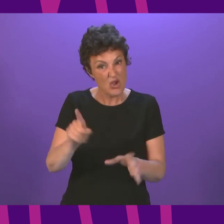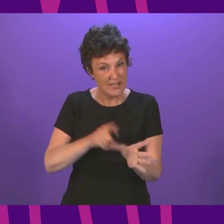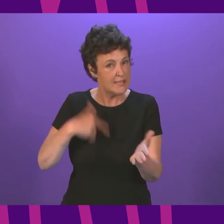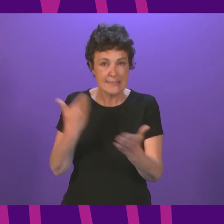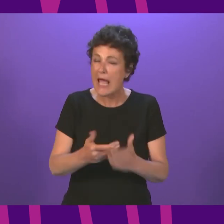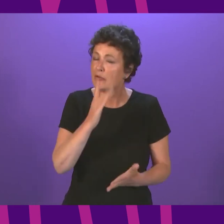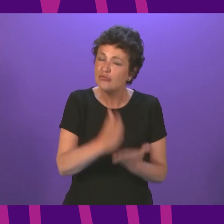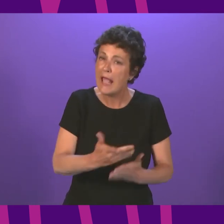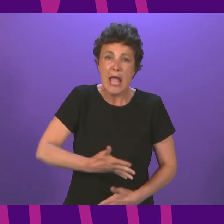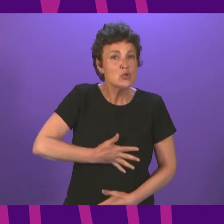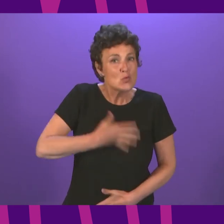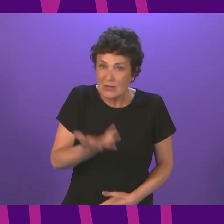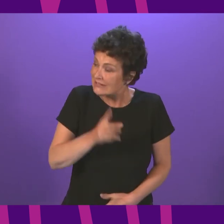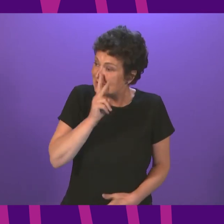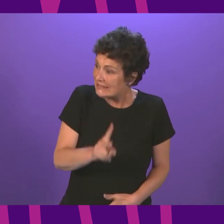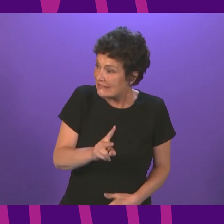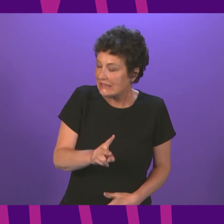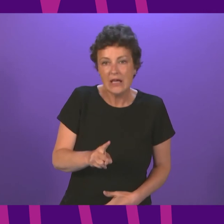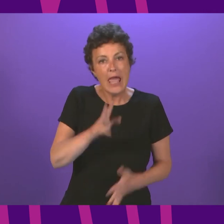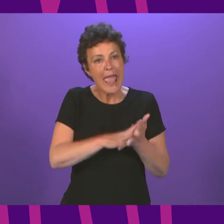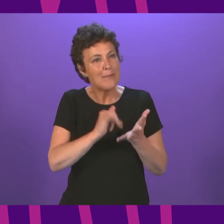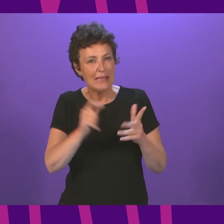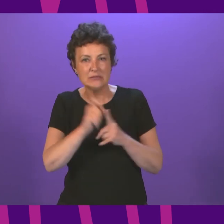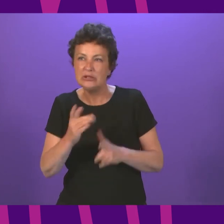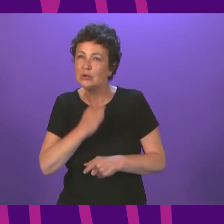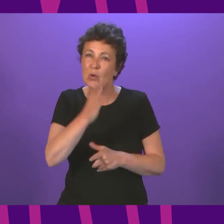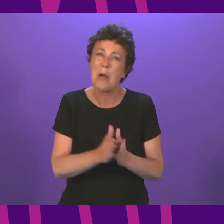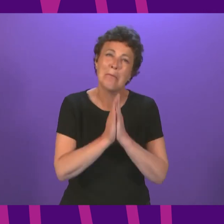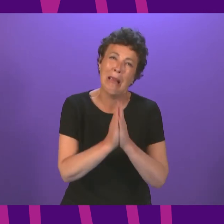the bill to reflect that is a failing. The Government has made the case to the UK Government